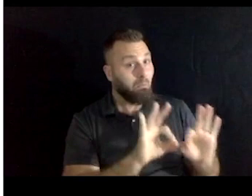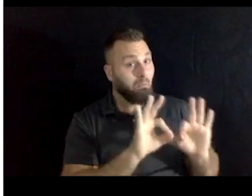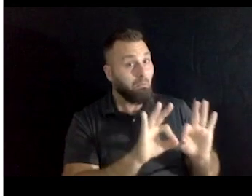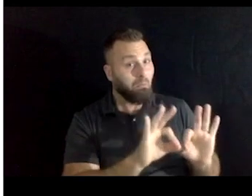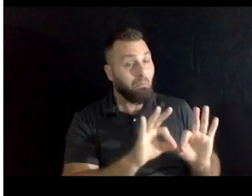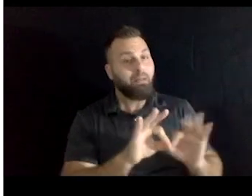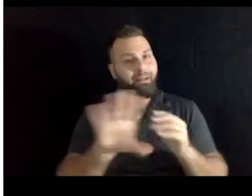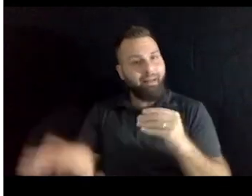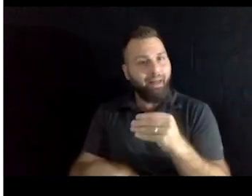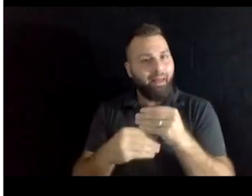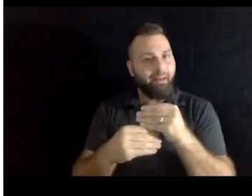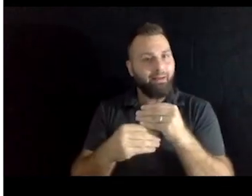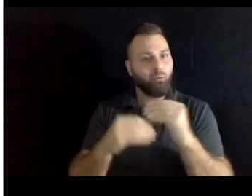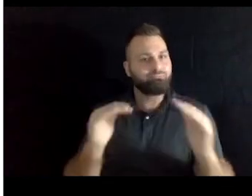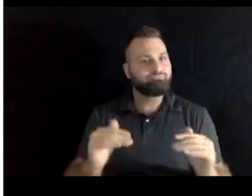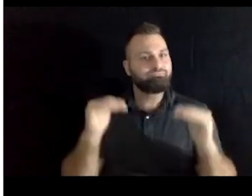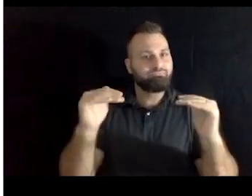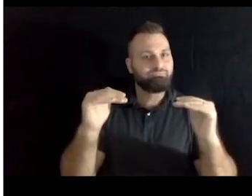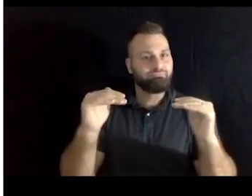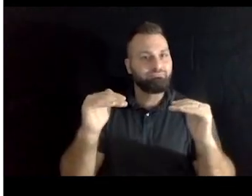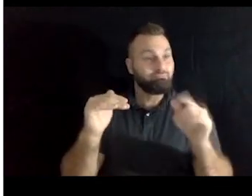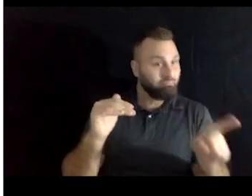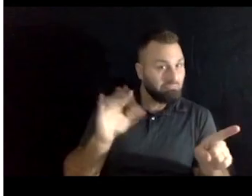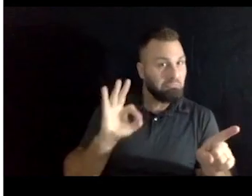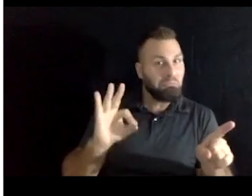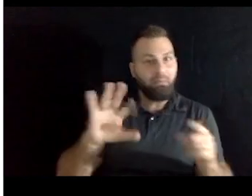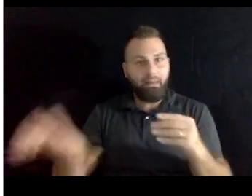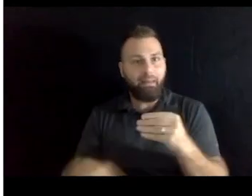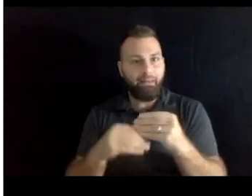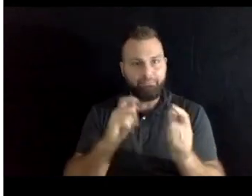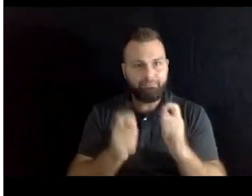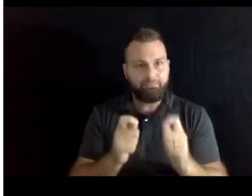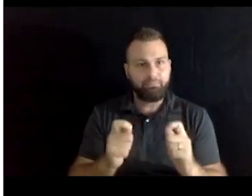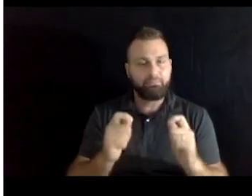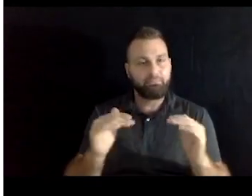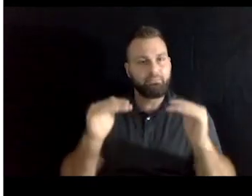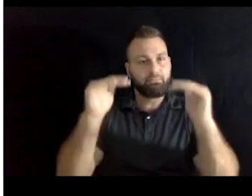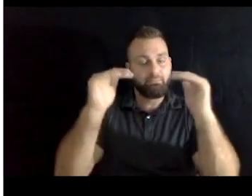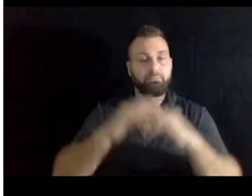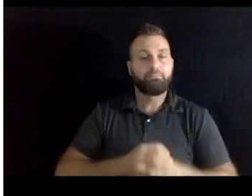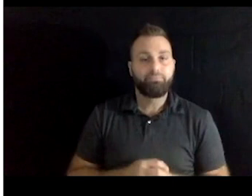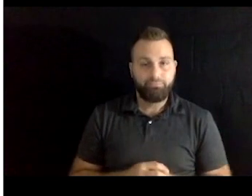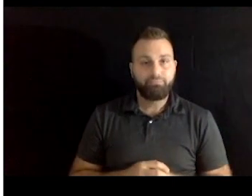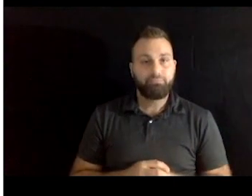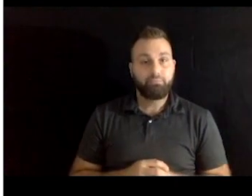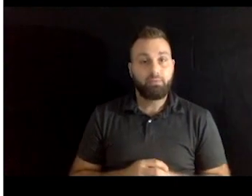build a better idea off of the first one. So I don't know if there's